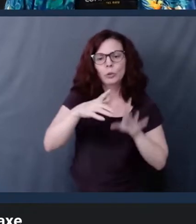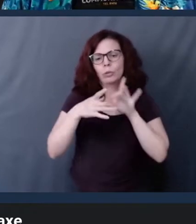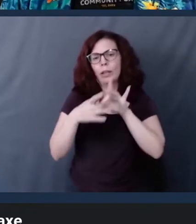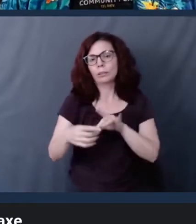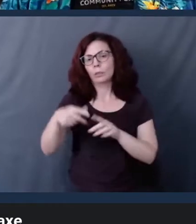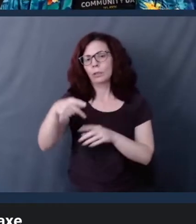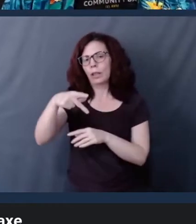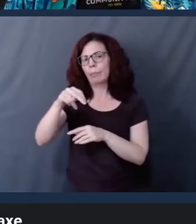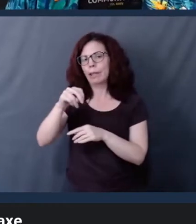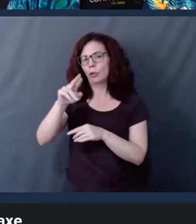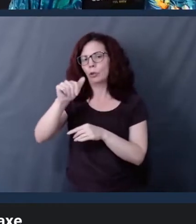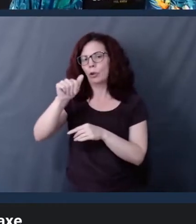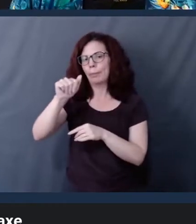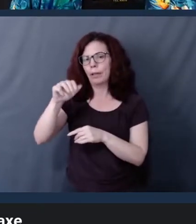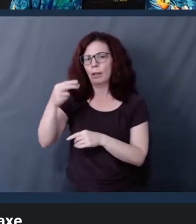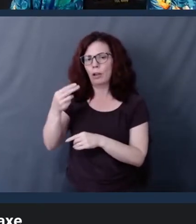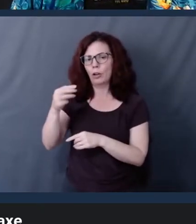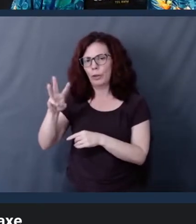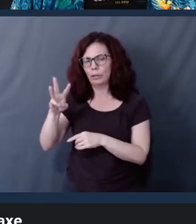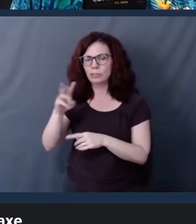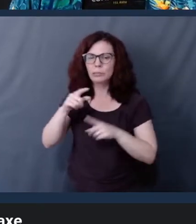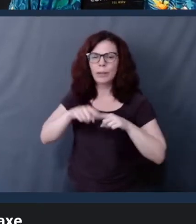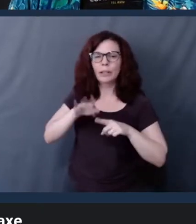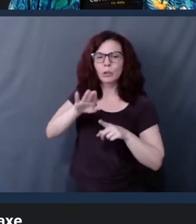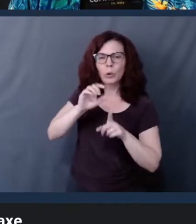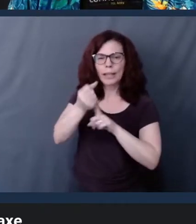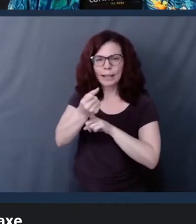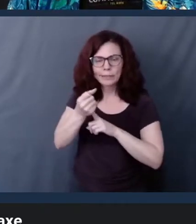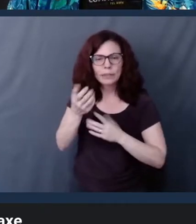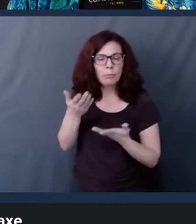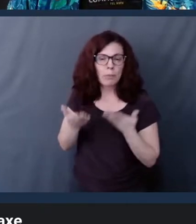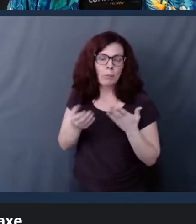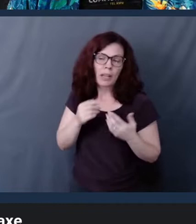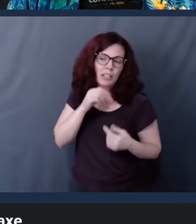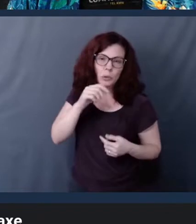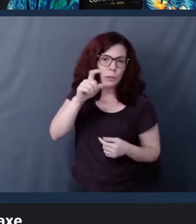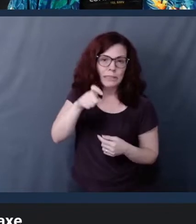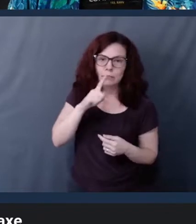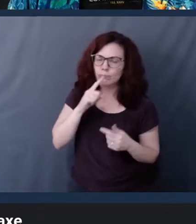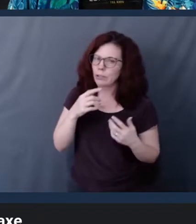So depending on your use case, you might decide like, Hey, I don't need a really powerful GPU,